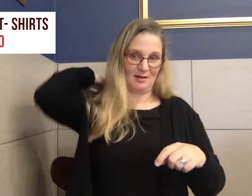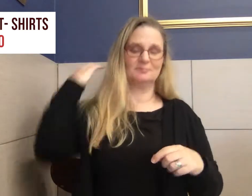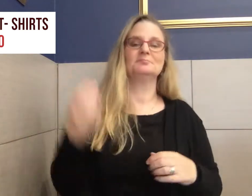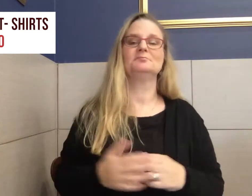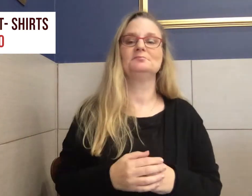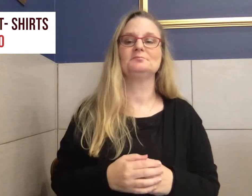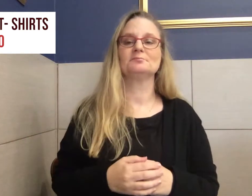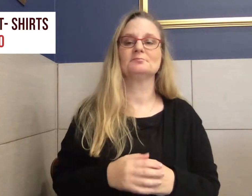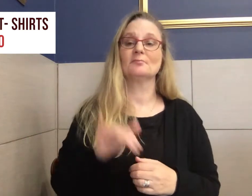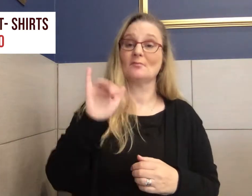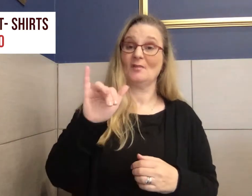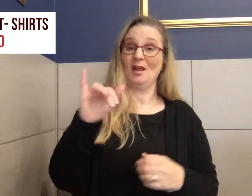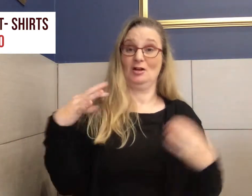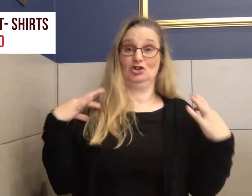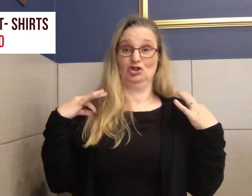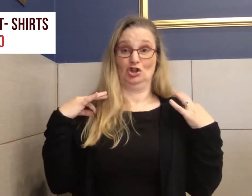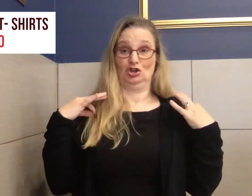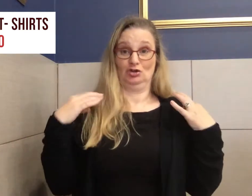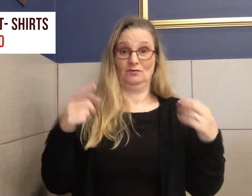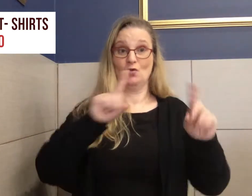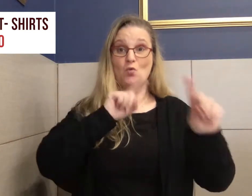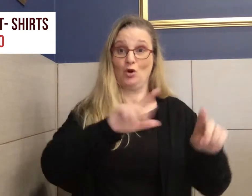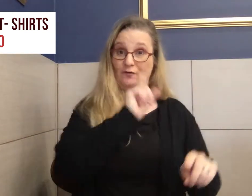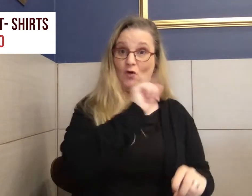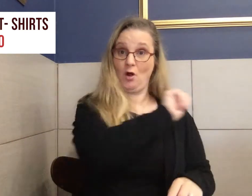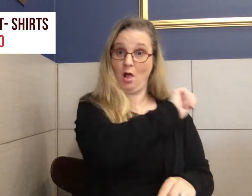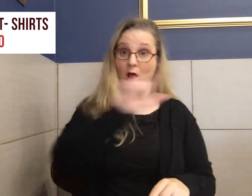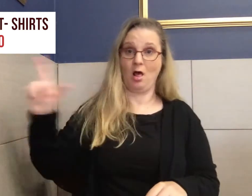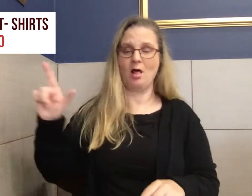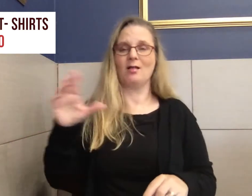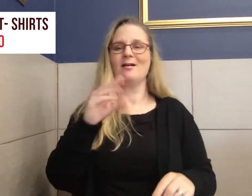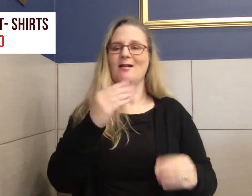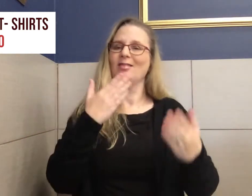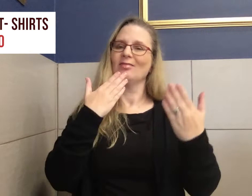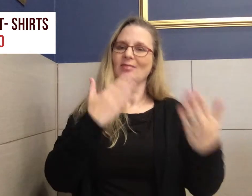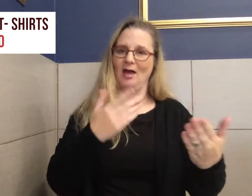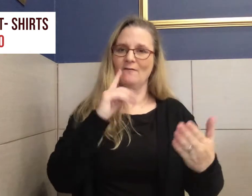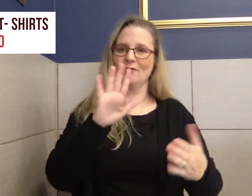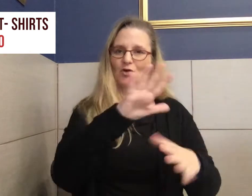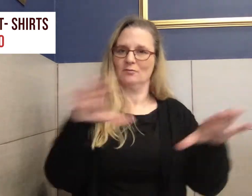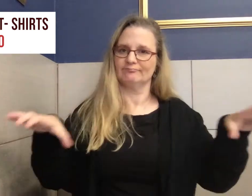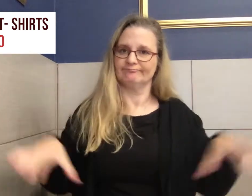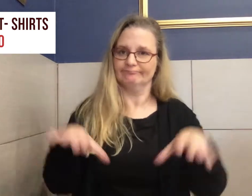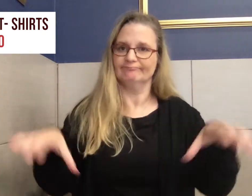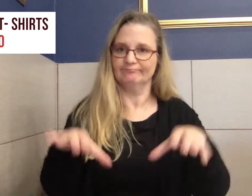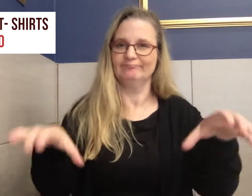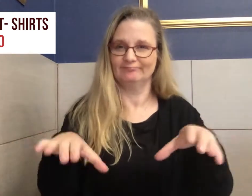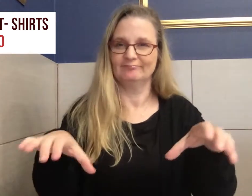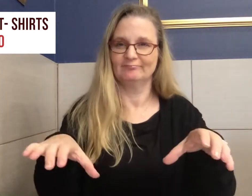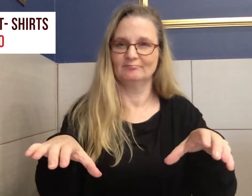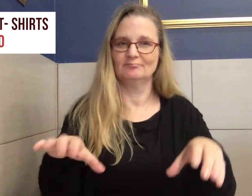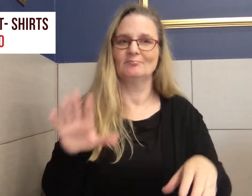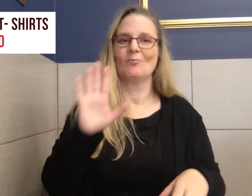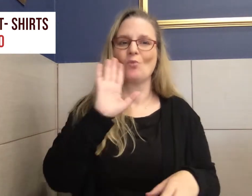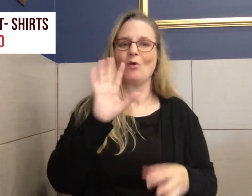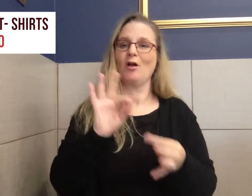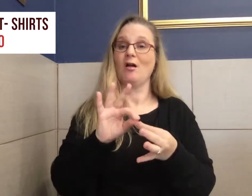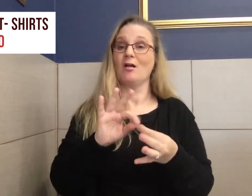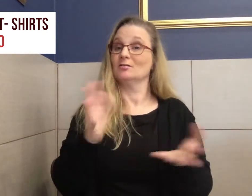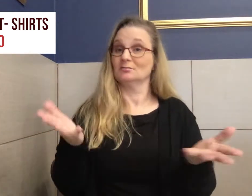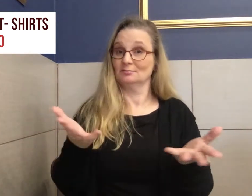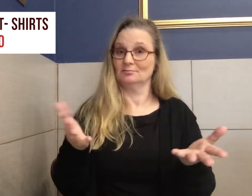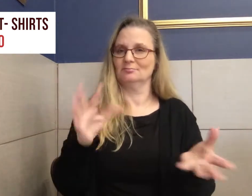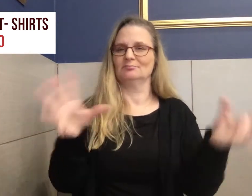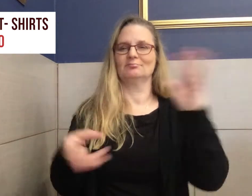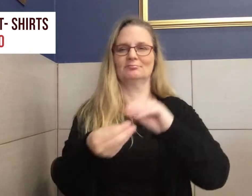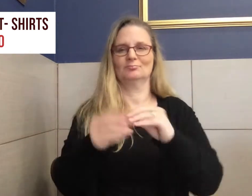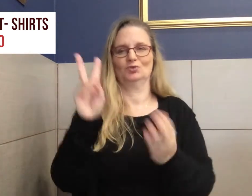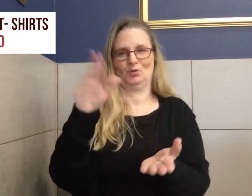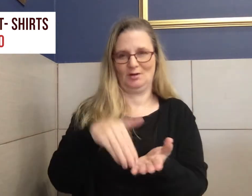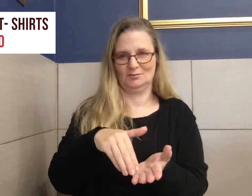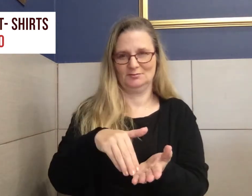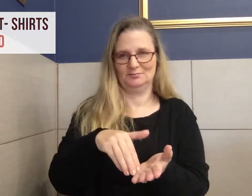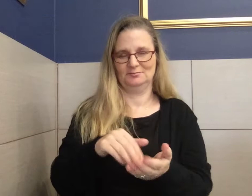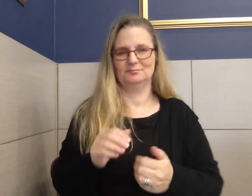Also t-shirts are to thank the volunteers for their time. Cost to cover all locations is $2,000.